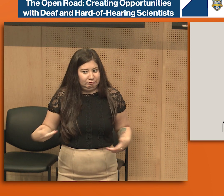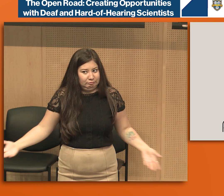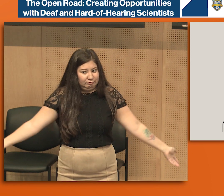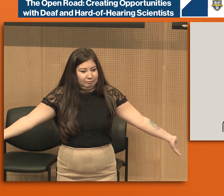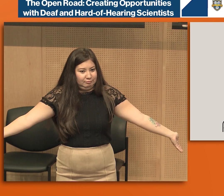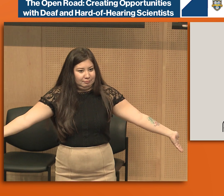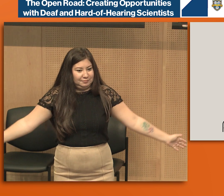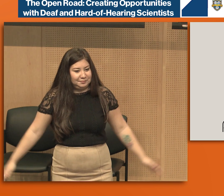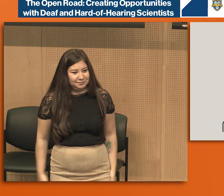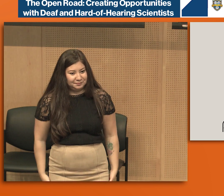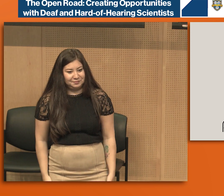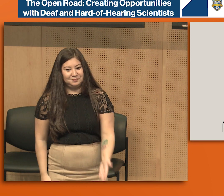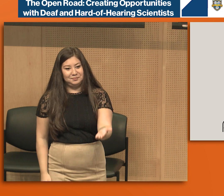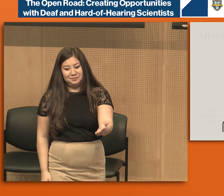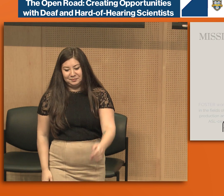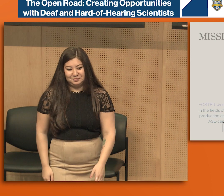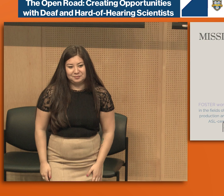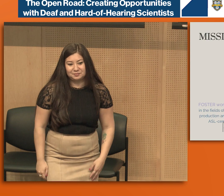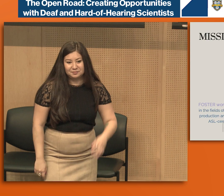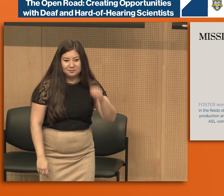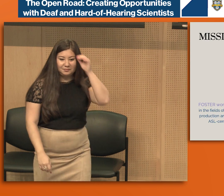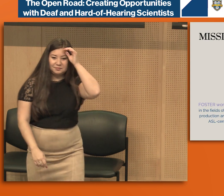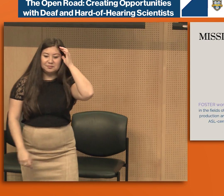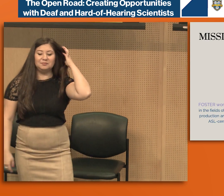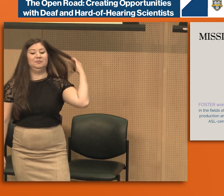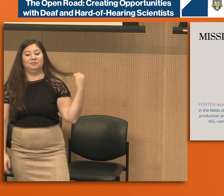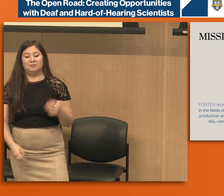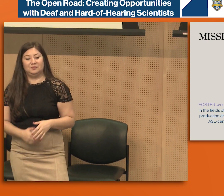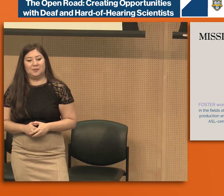And how can you make something like that accessible to the community?